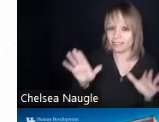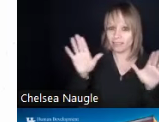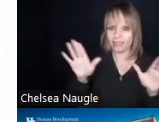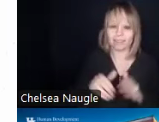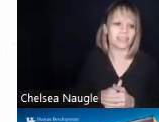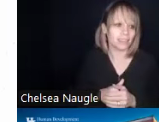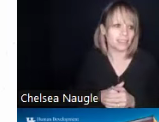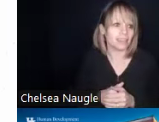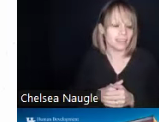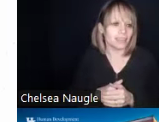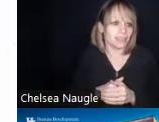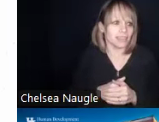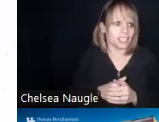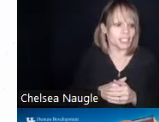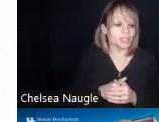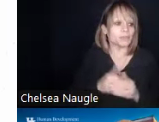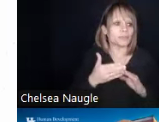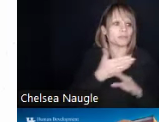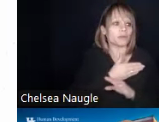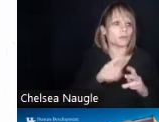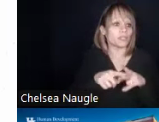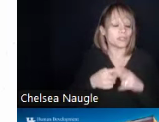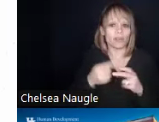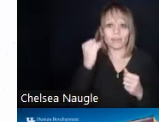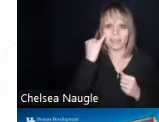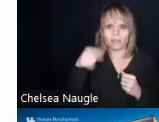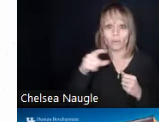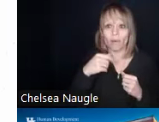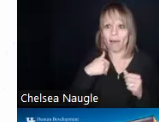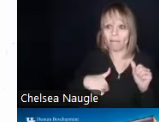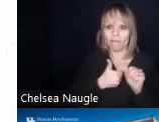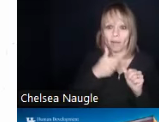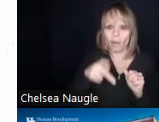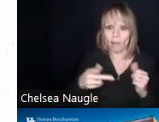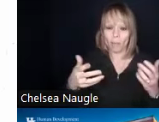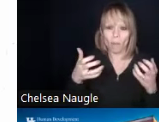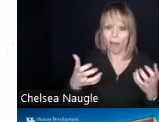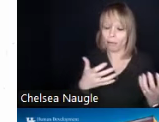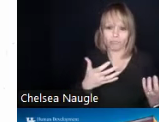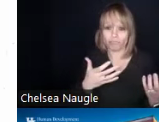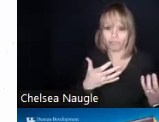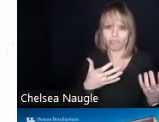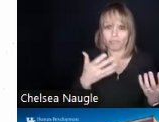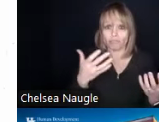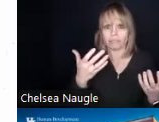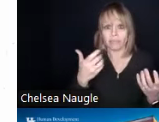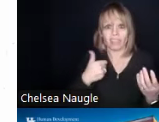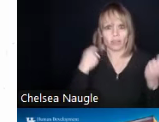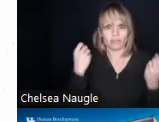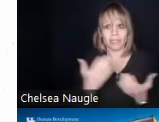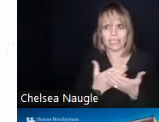just before we start here too, if anybody has any follow up they want to do, please feel free. There's a lot of stuff I stumbled into and on to